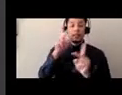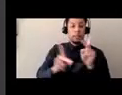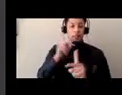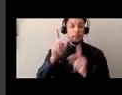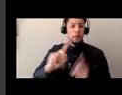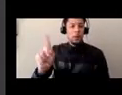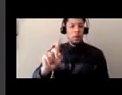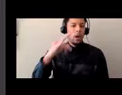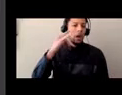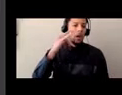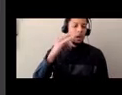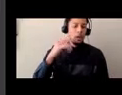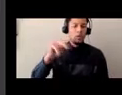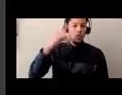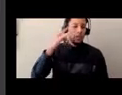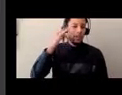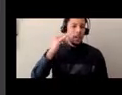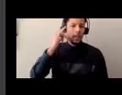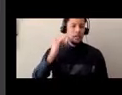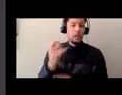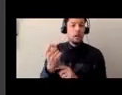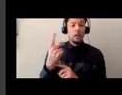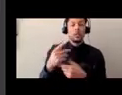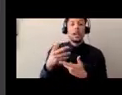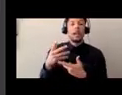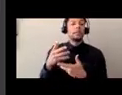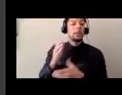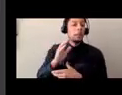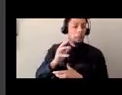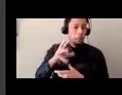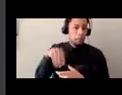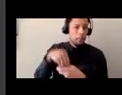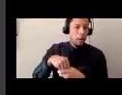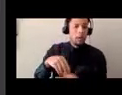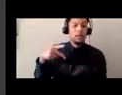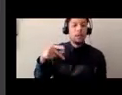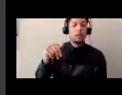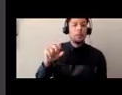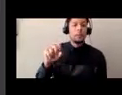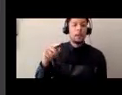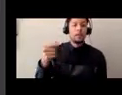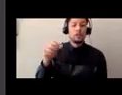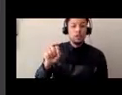And as part of the emerging ADRC she's actually a partner to the DAN network.